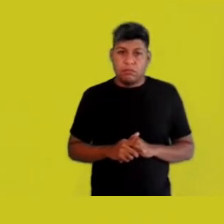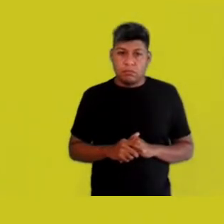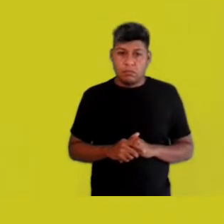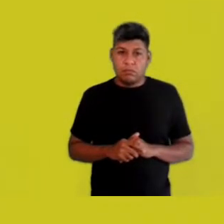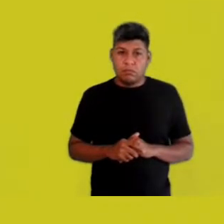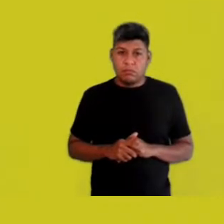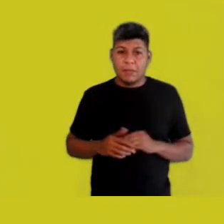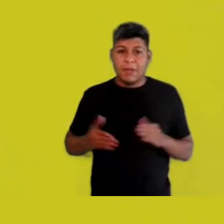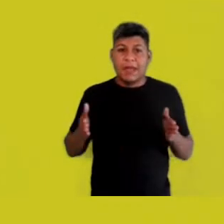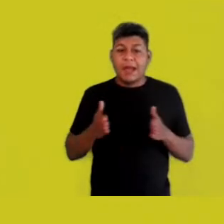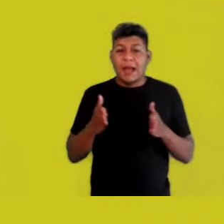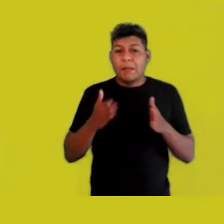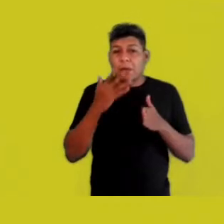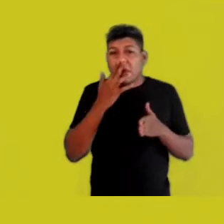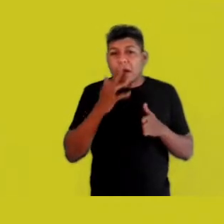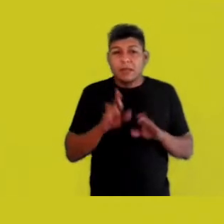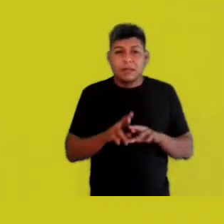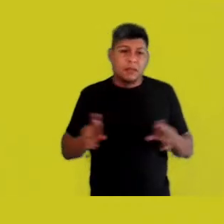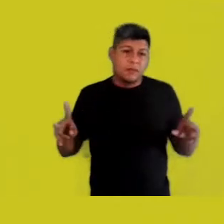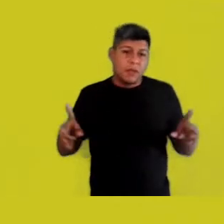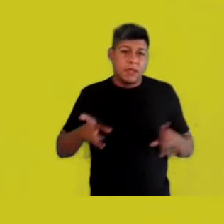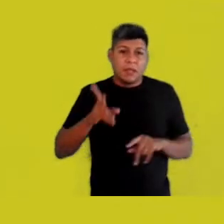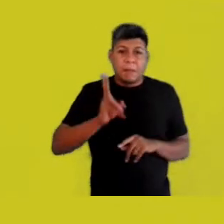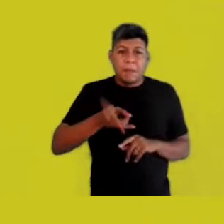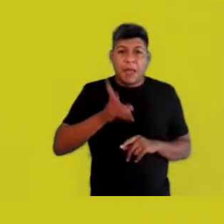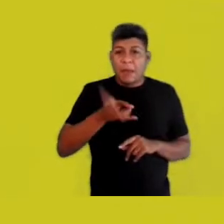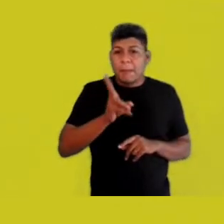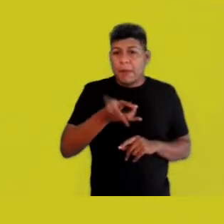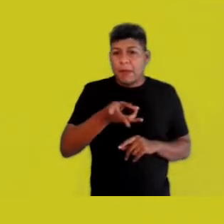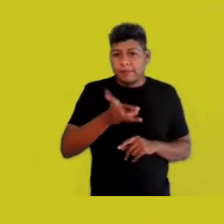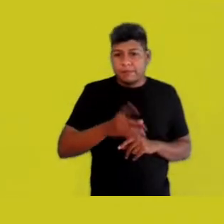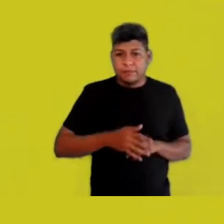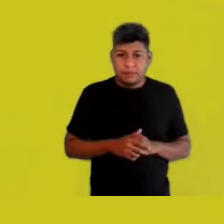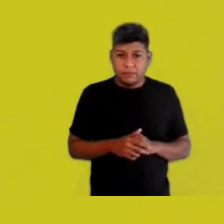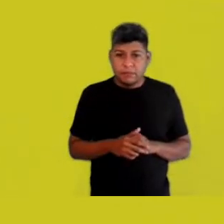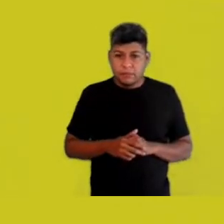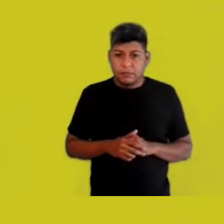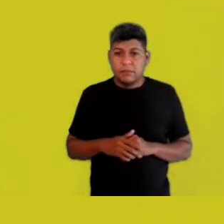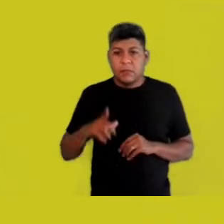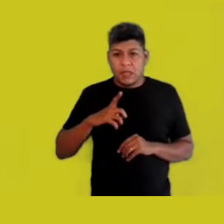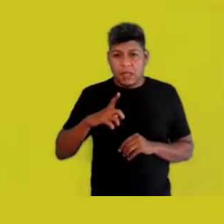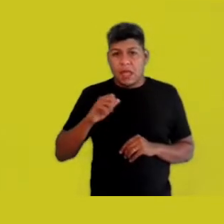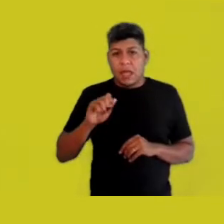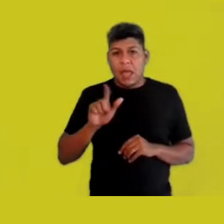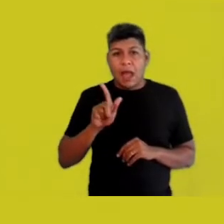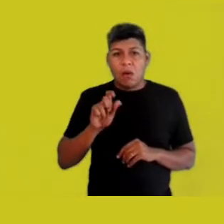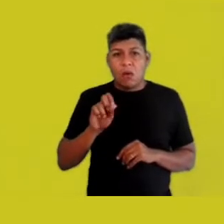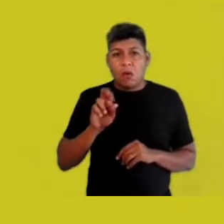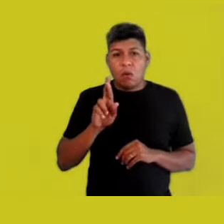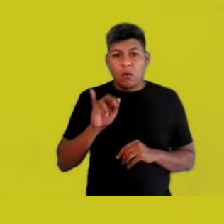even though they come from the same matrix. The world of the algorithm is home of the failure of modern certainty,